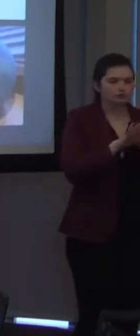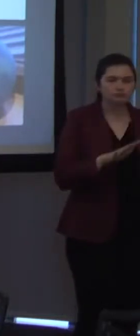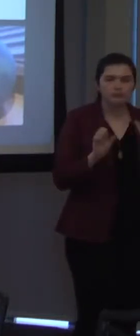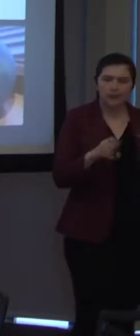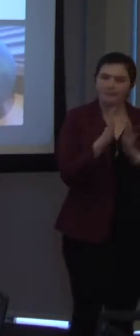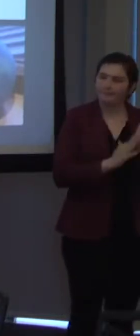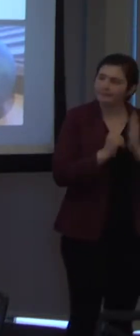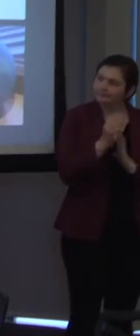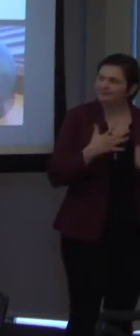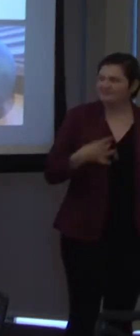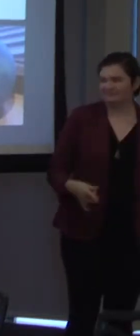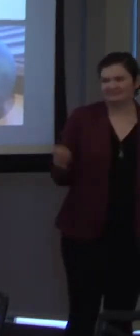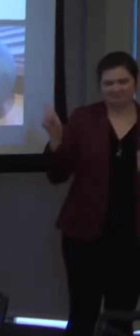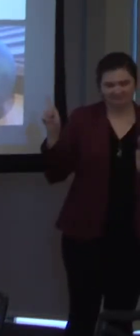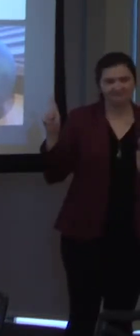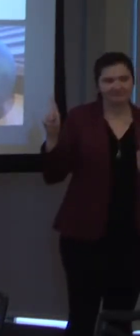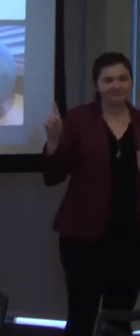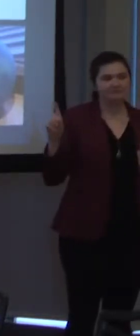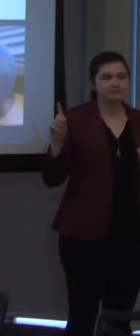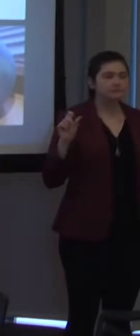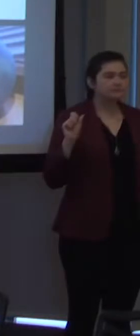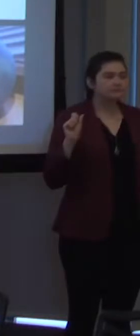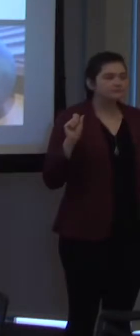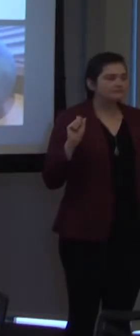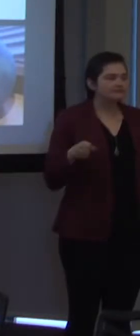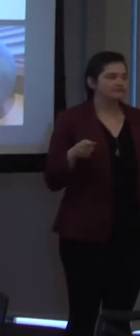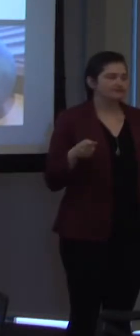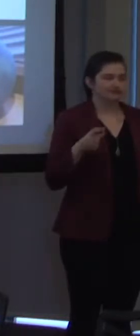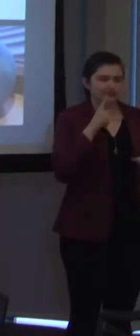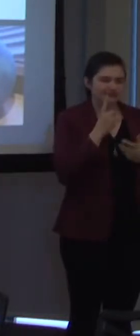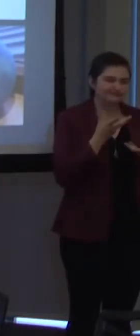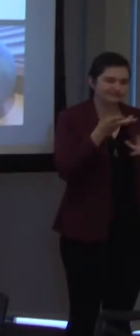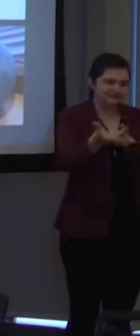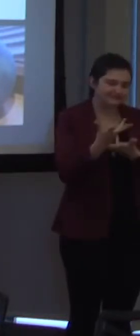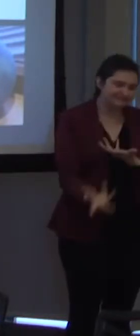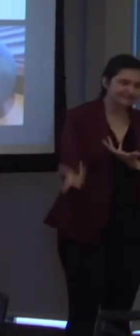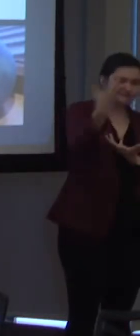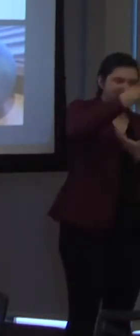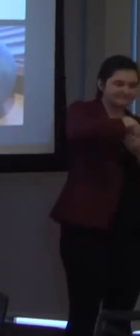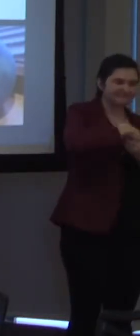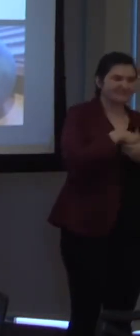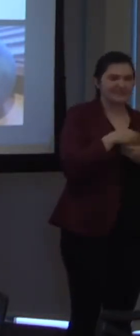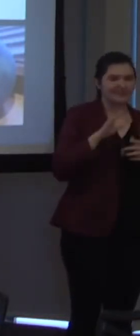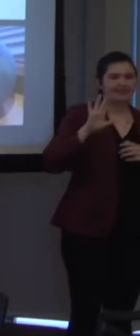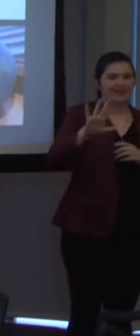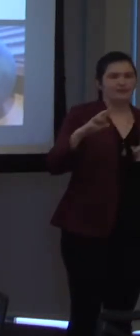I like this one because, its able to really engage students in how they want to see the solar system,